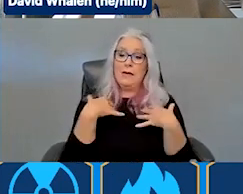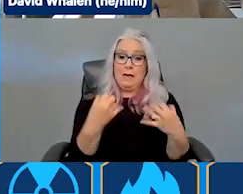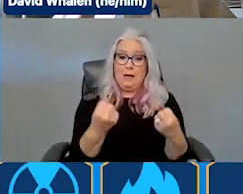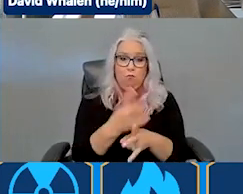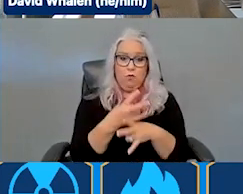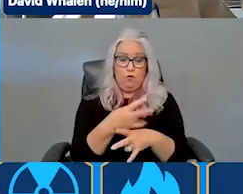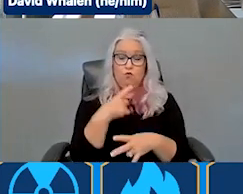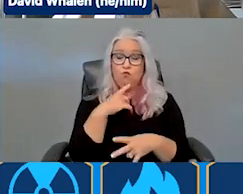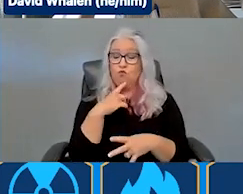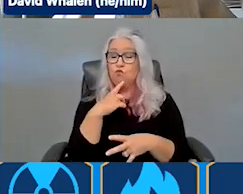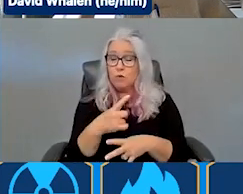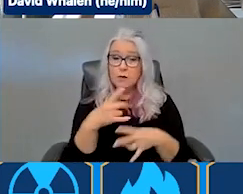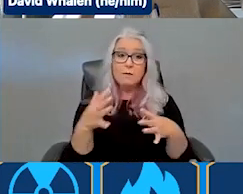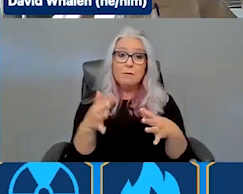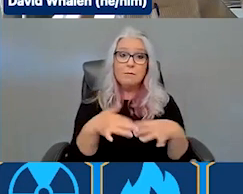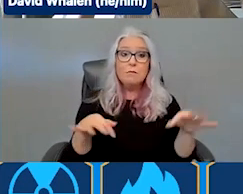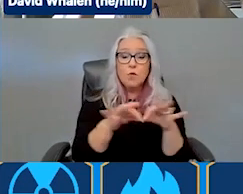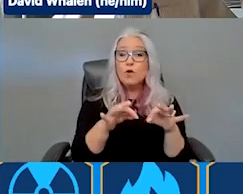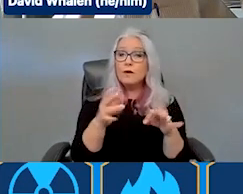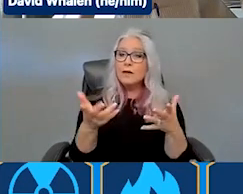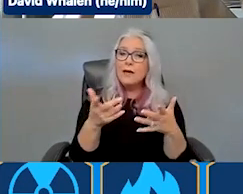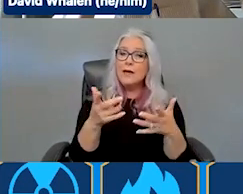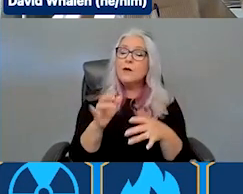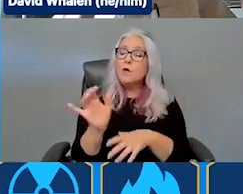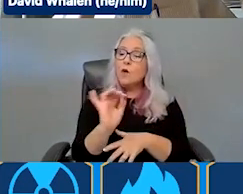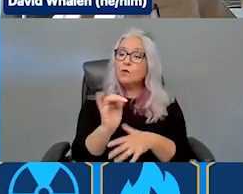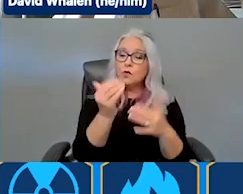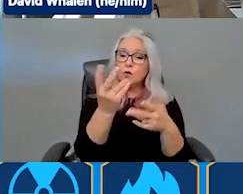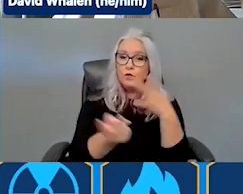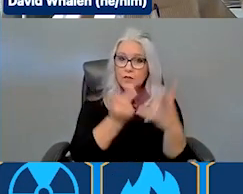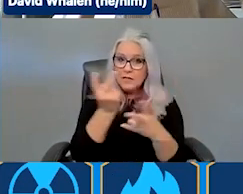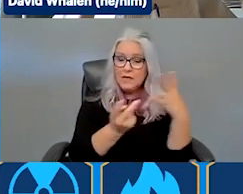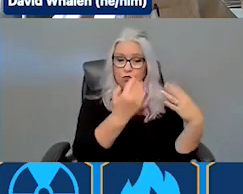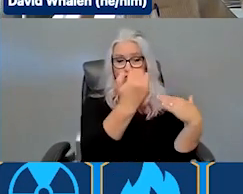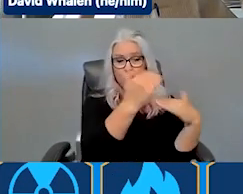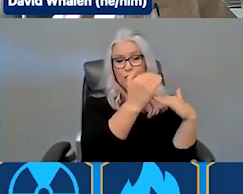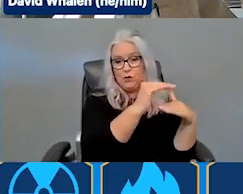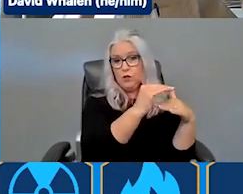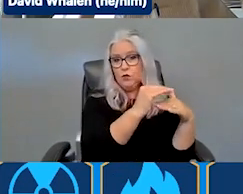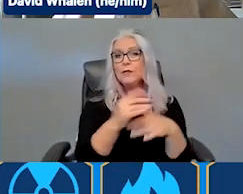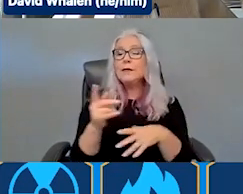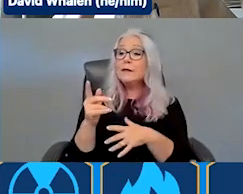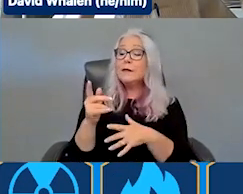And visitation restrictions. So especially for disabled patients and I'll say disabled